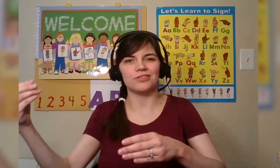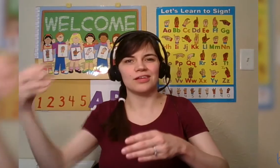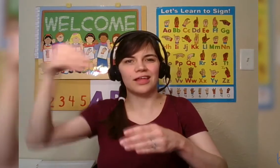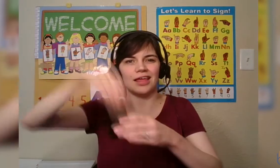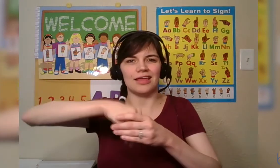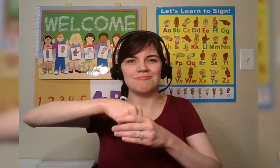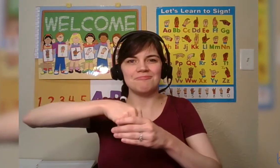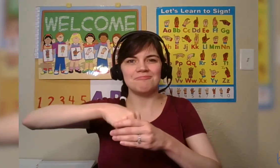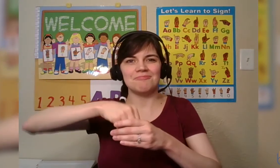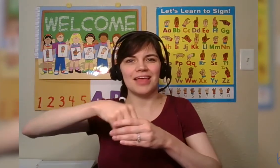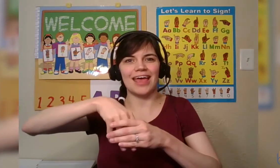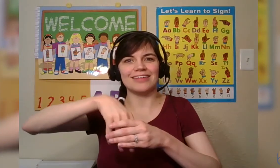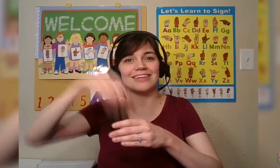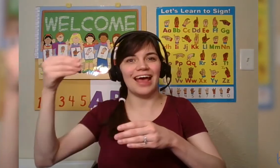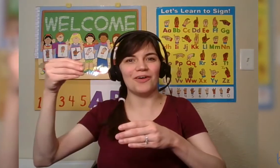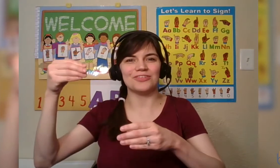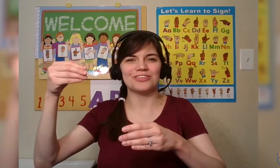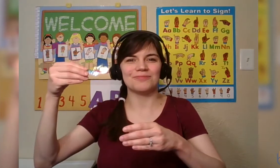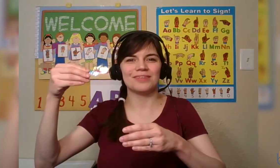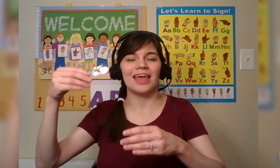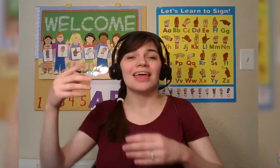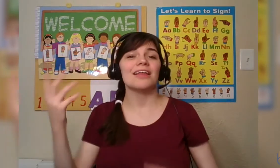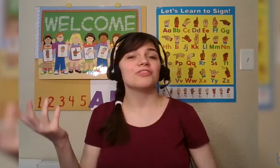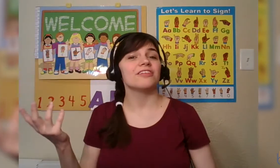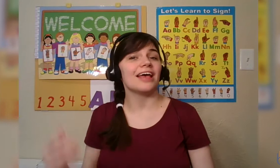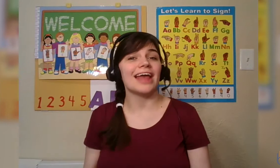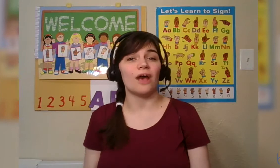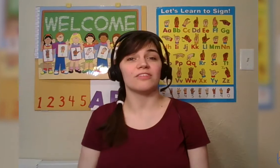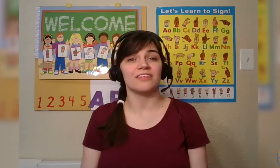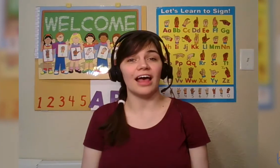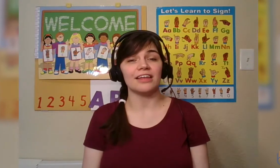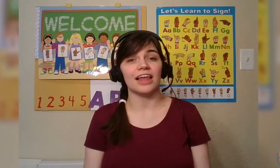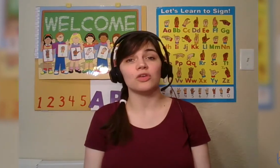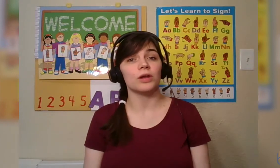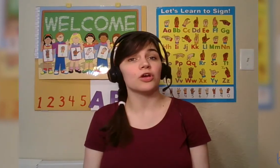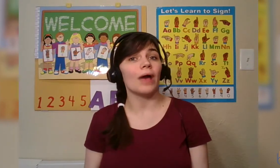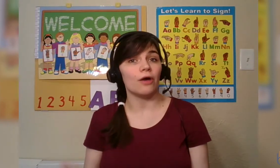In and out. Now, to sign, "outside," like you want to go outdoors.,